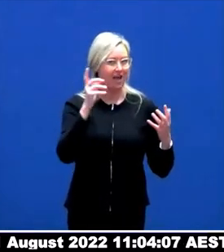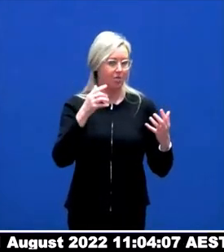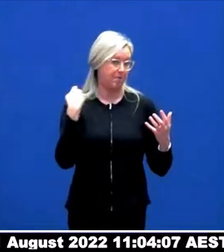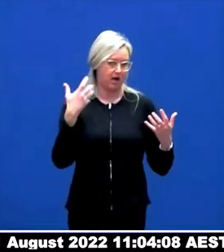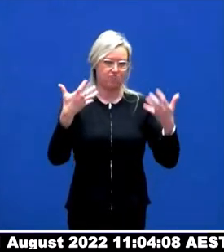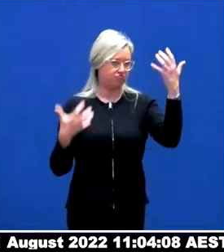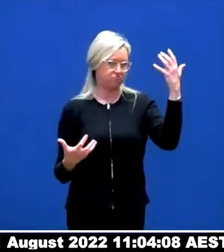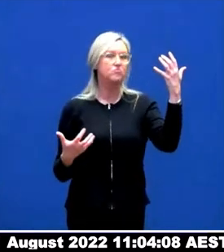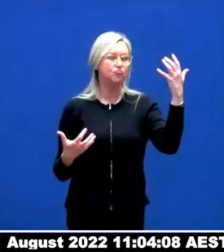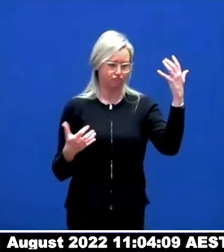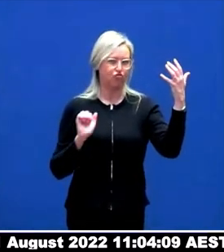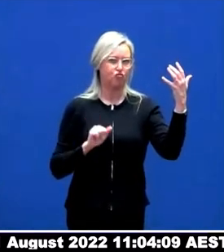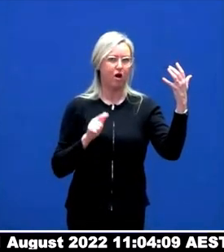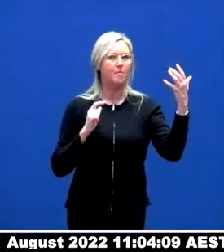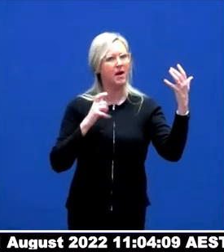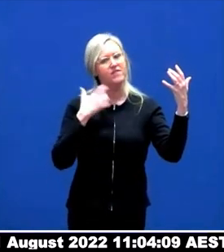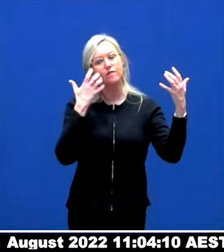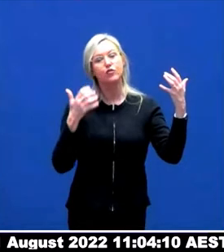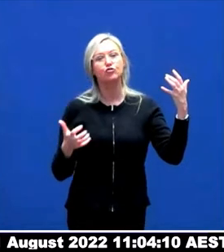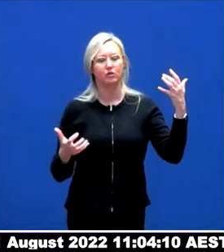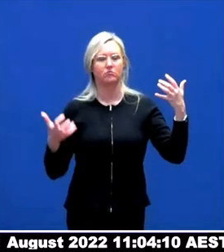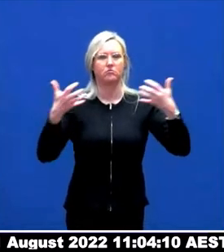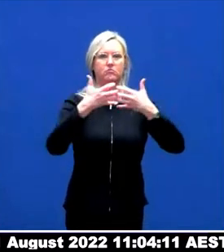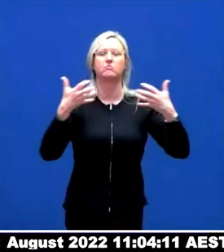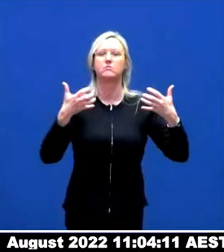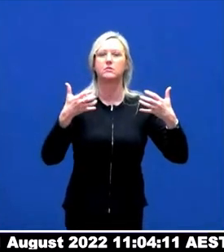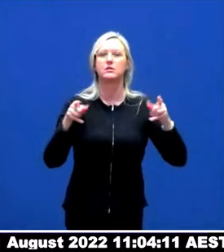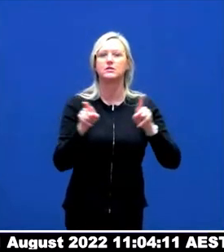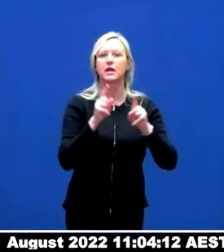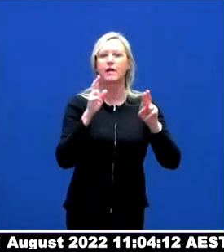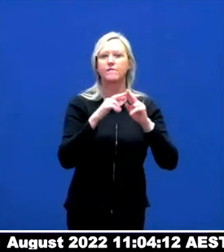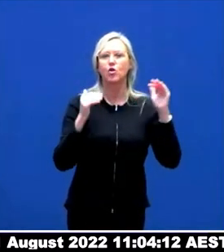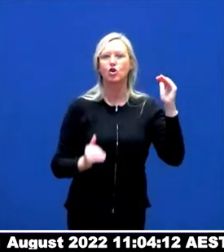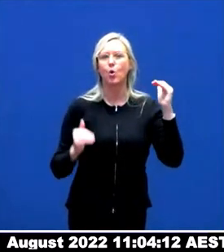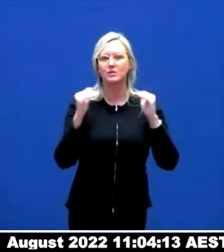look at the Closing the Gap Sector Strengthening plan, for example, it has - it